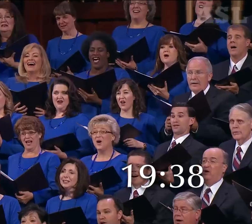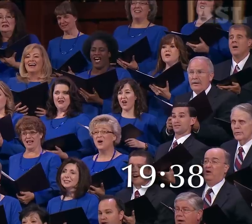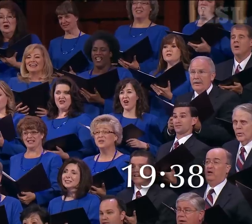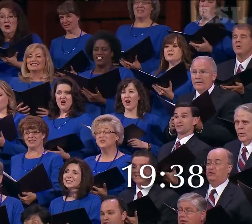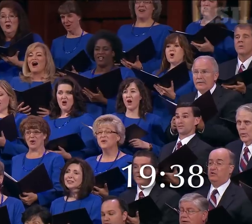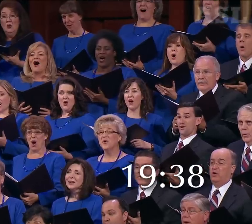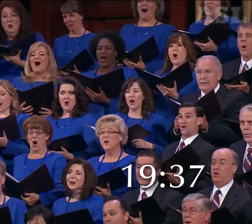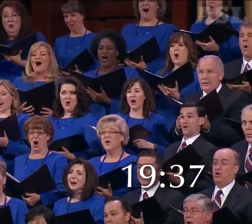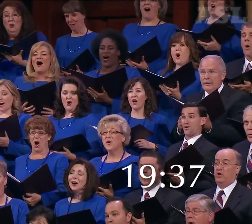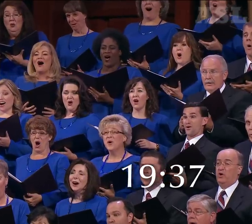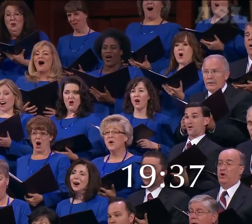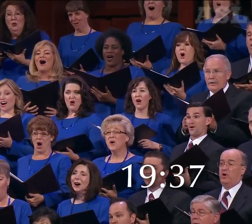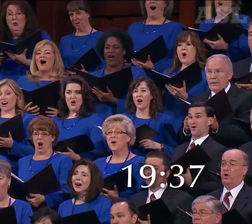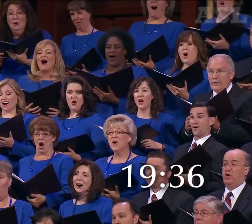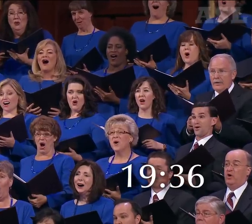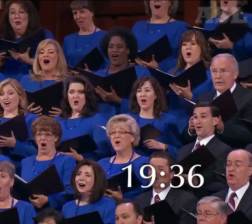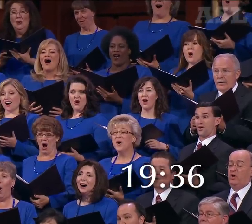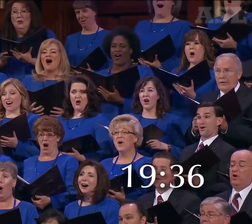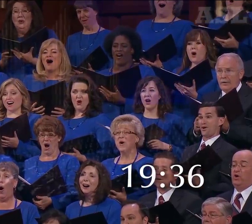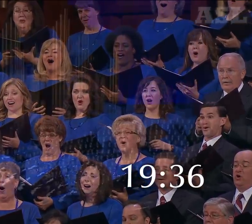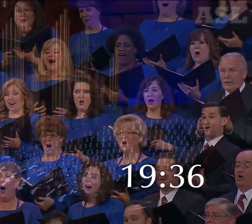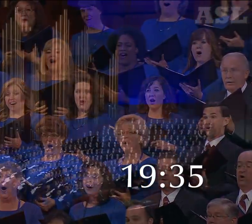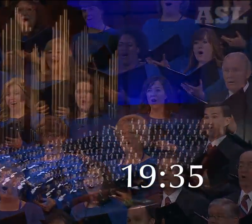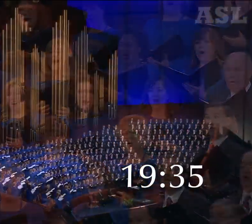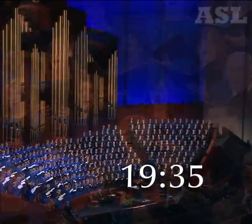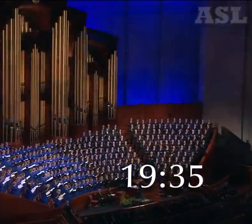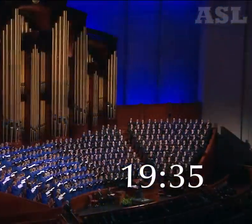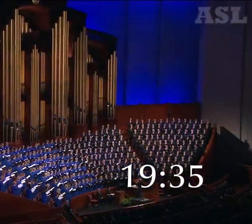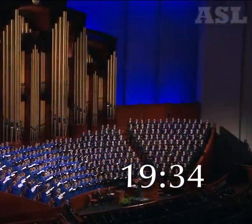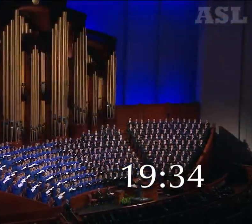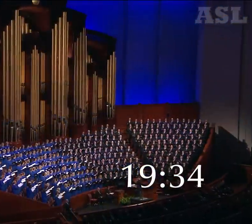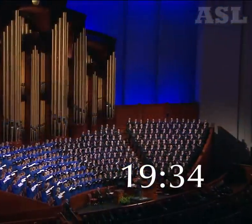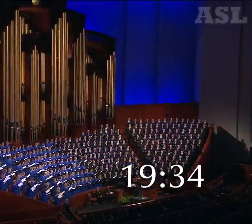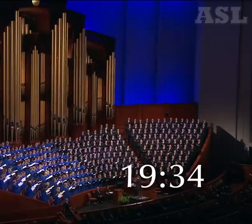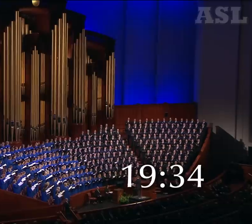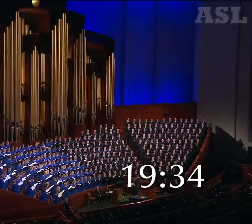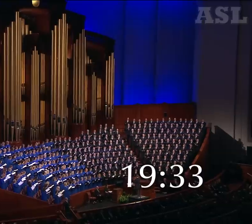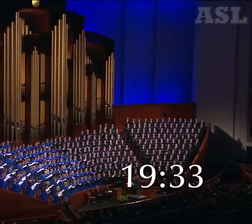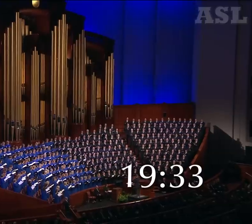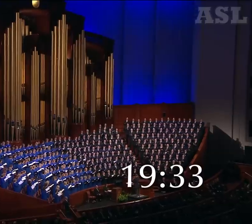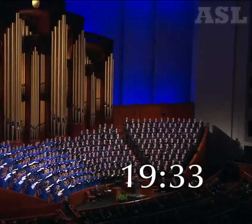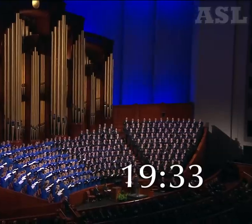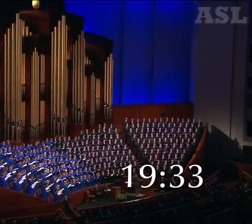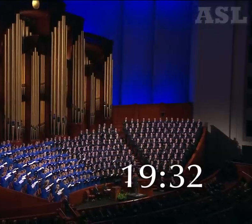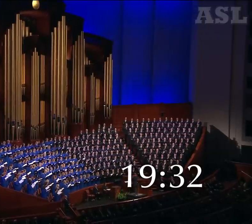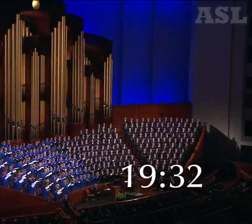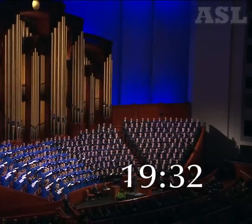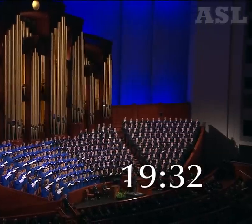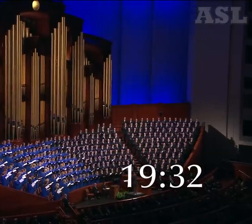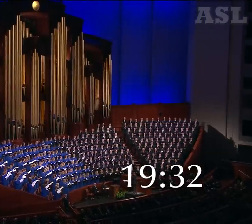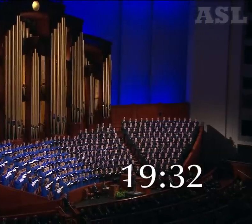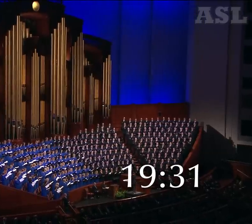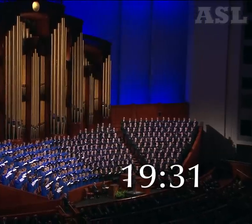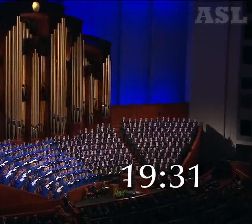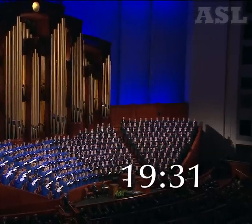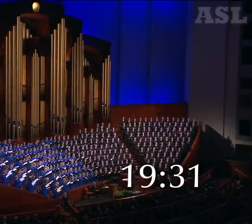OF THE CHURCH OF JESUS CHRIST OF LATTER-DAY SAINTS.